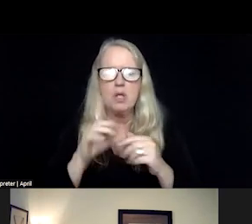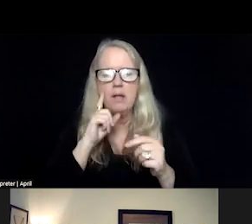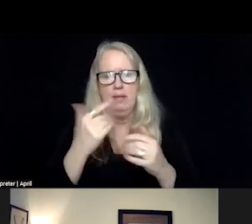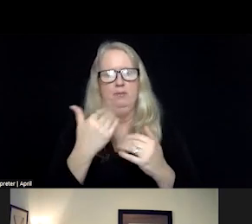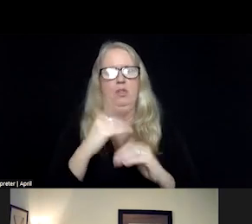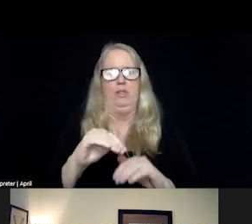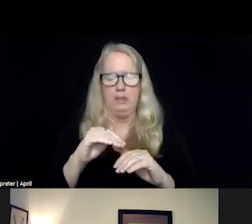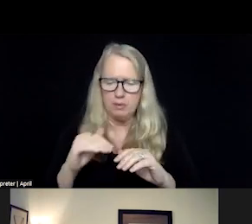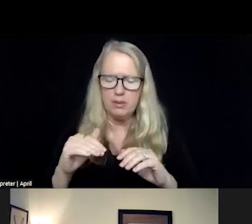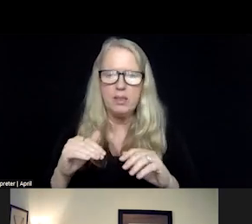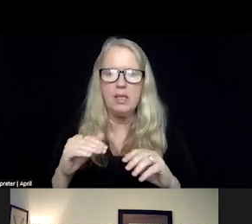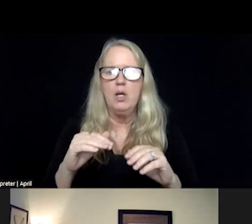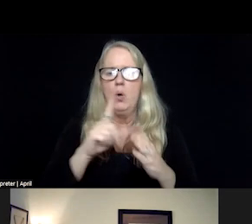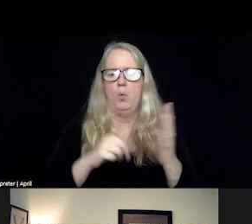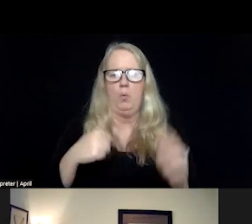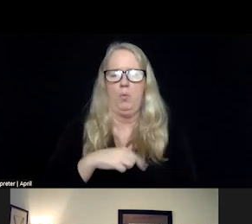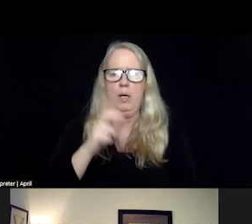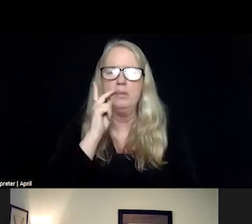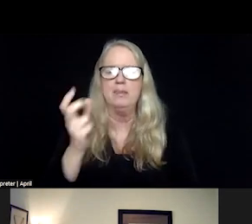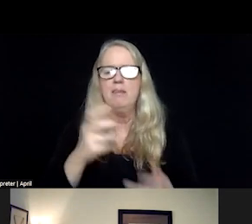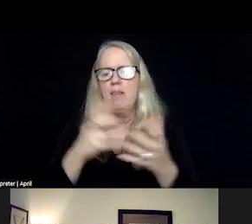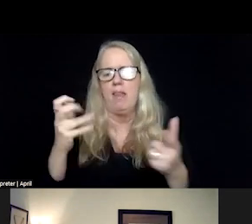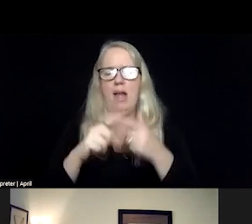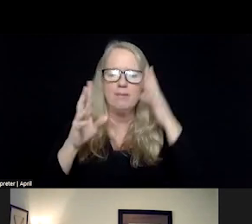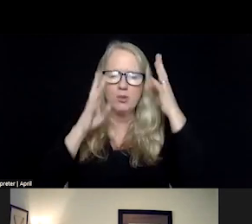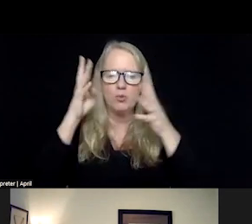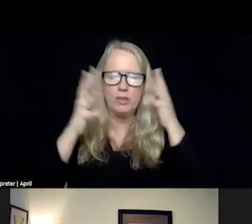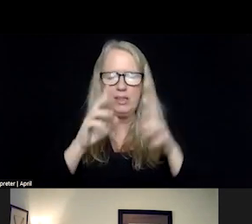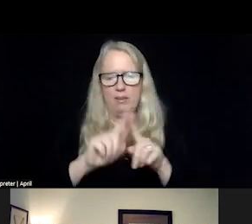WE SEE A LOT OF CREATIVE MEASURES THAT CAN BE DONE THAT